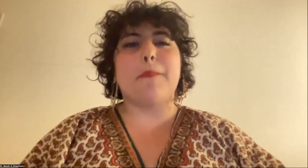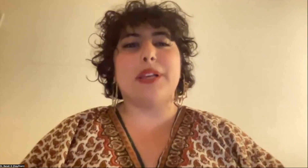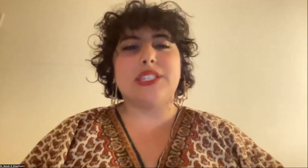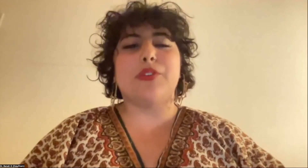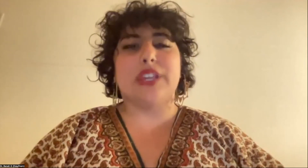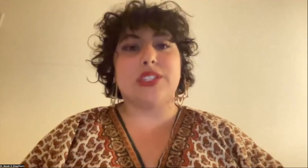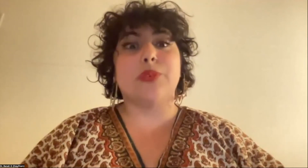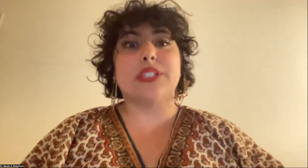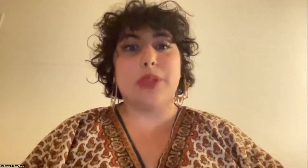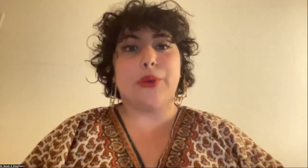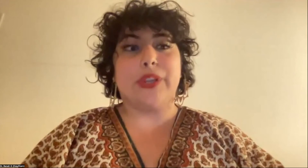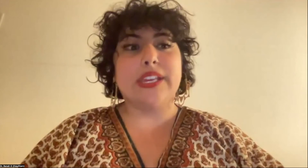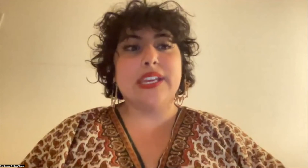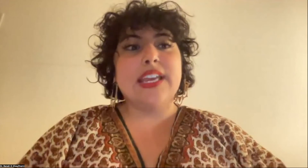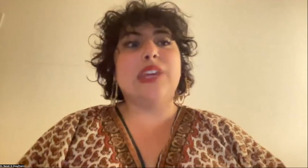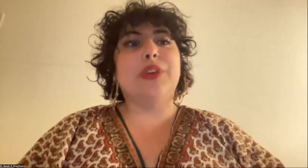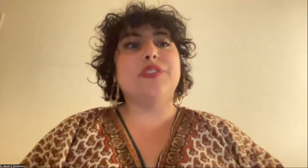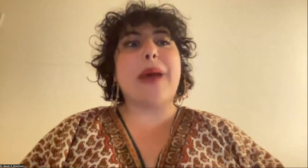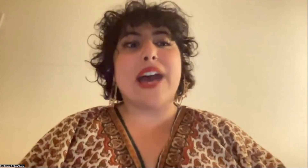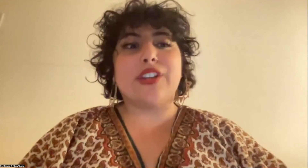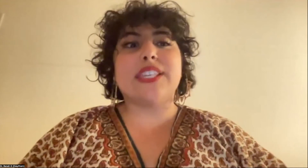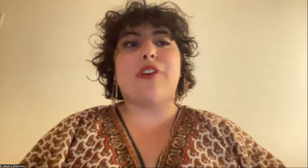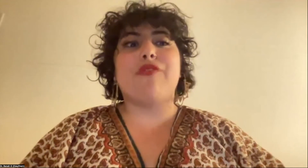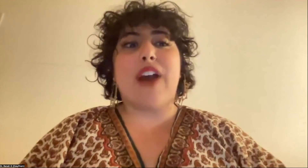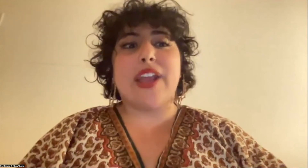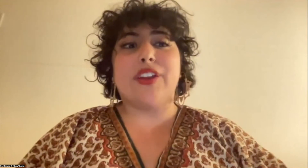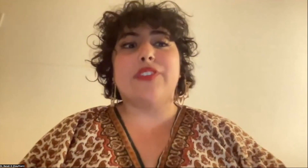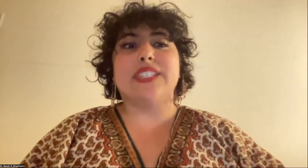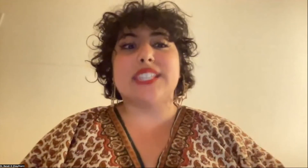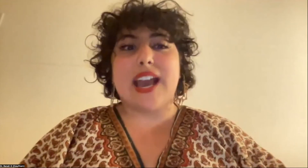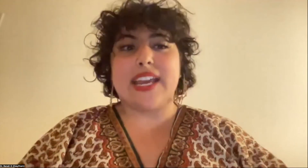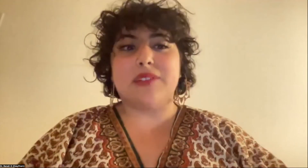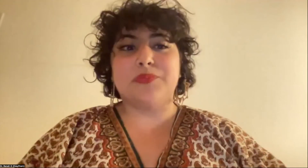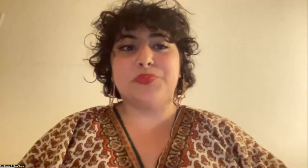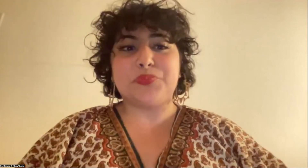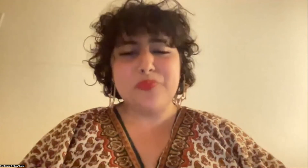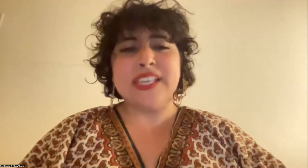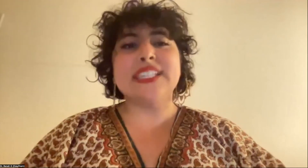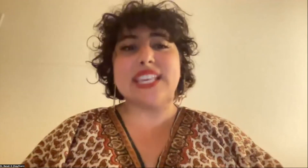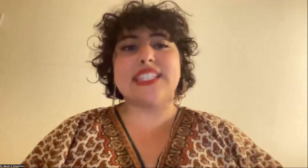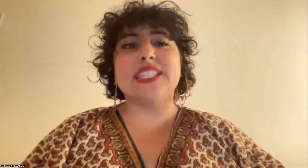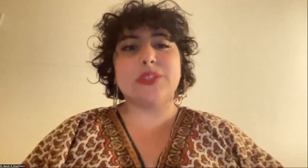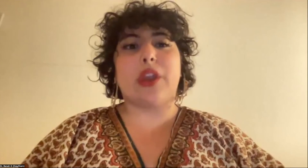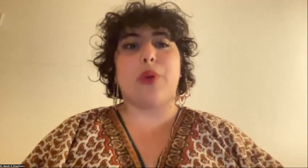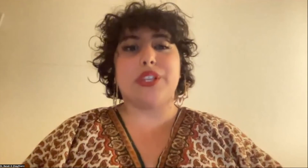combustible things to explode. He weaves patterns out of fire in the sky. He says “this is where I